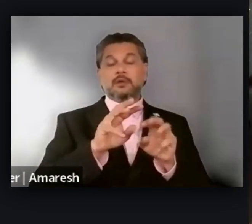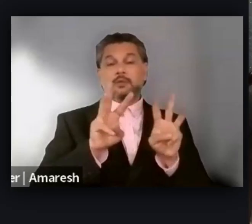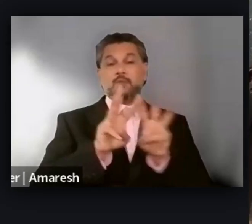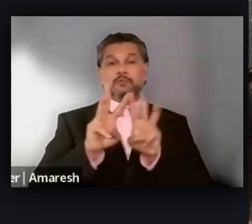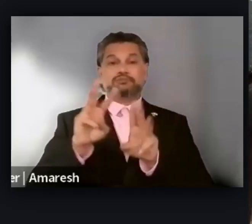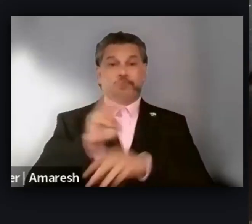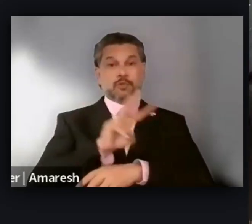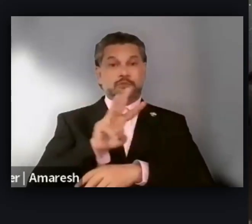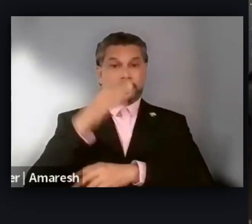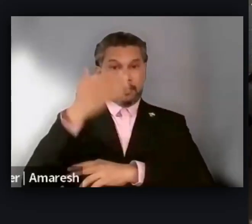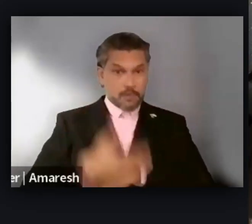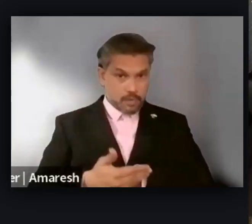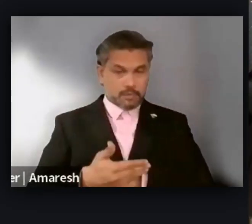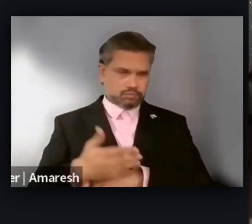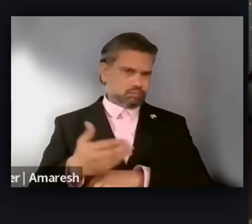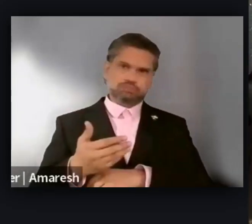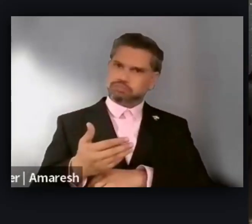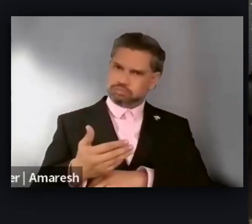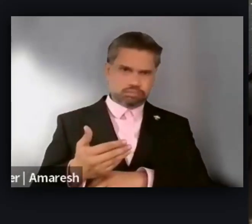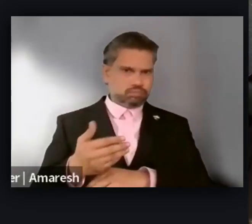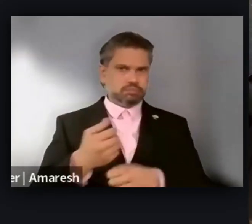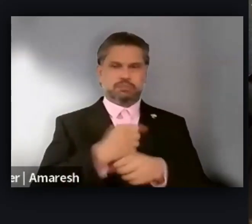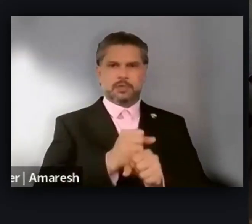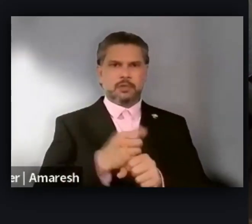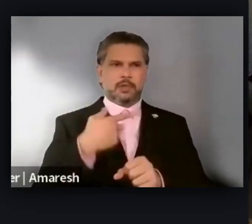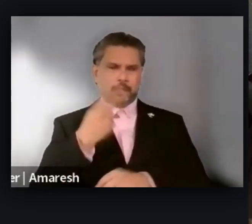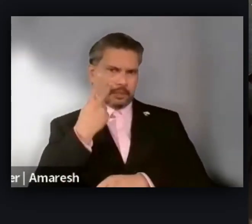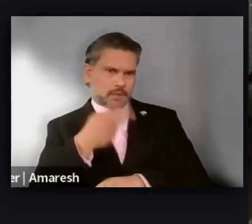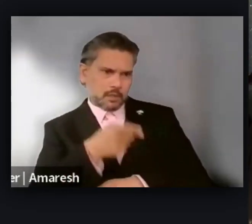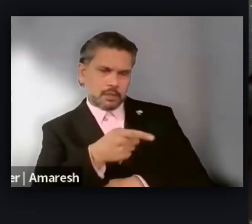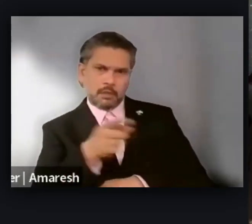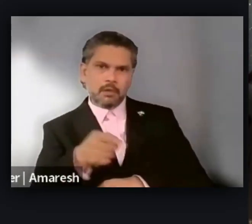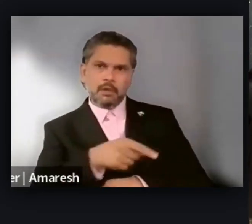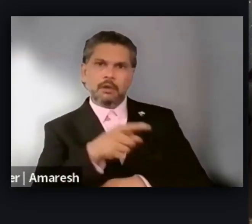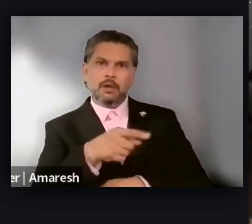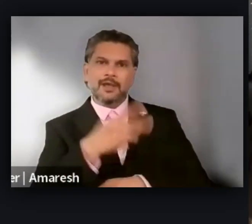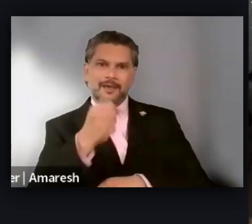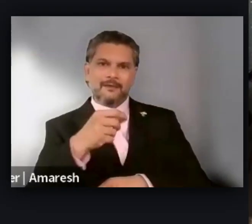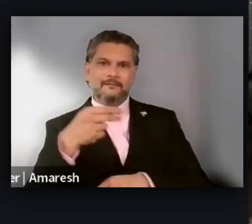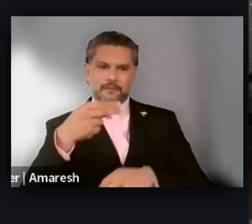But interestingly, there were some buttons, there were some graphics which were labeled.